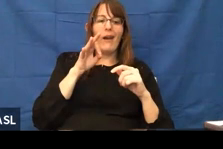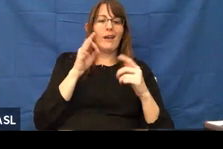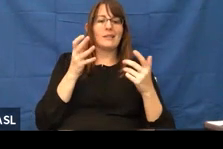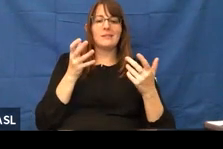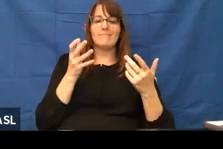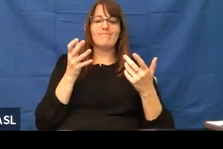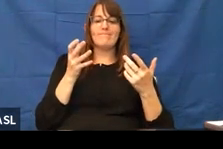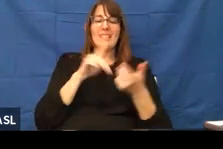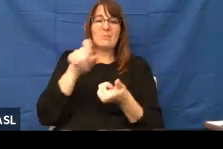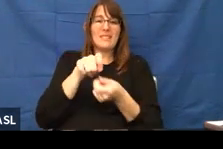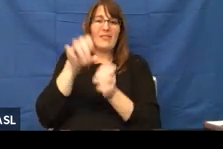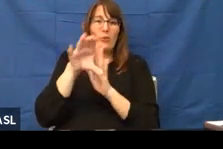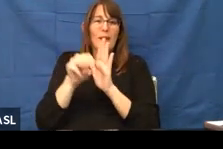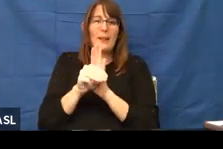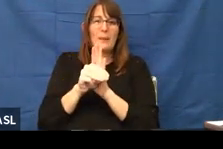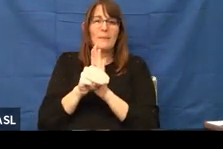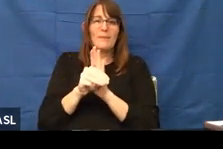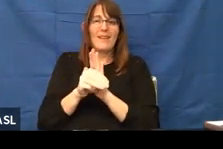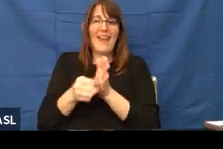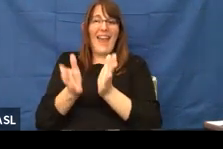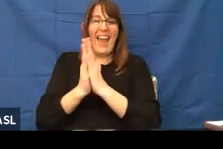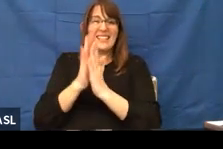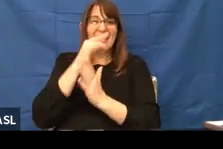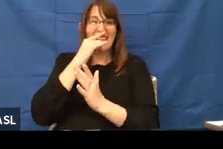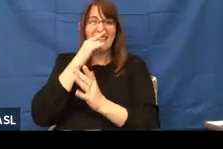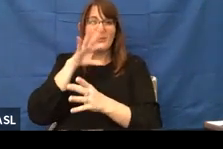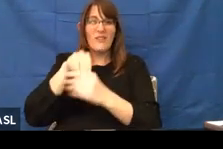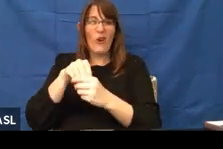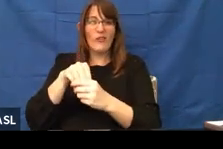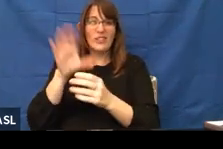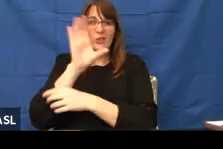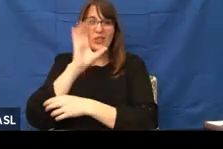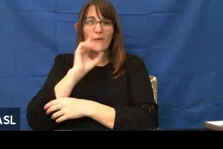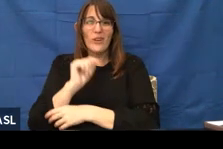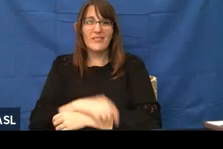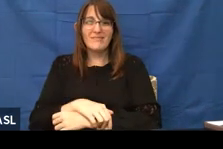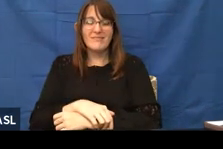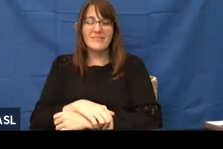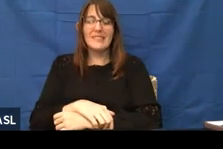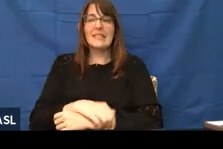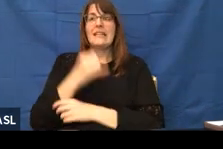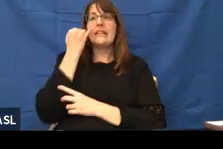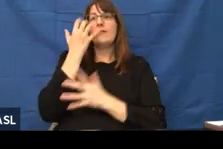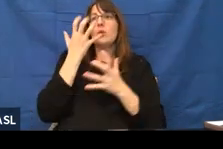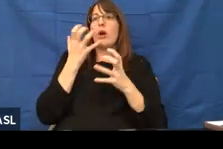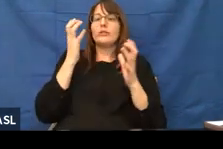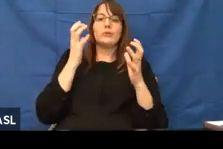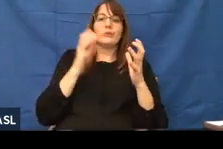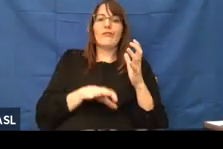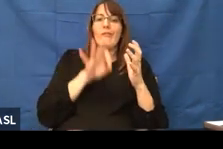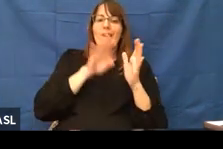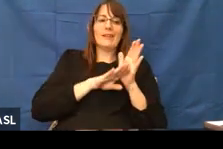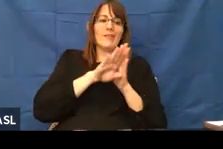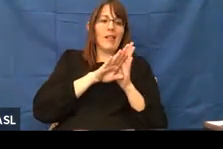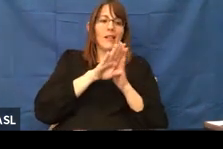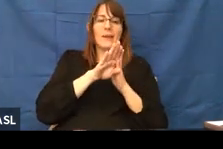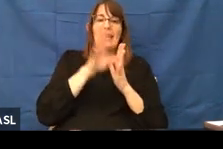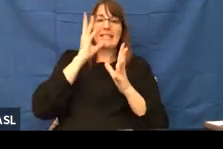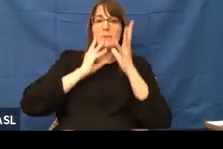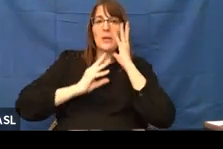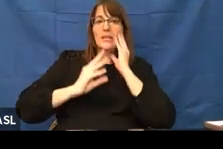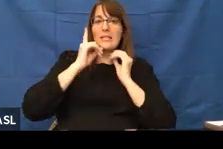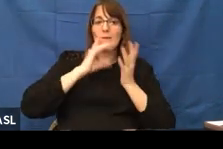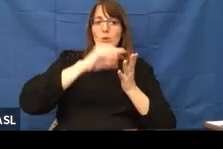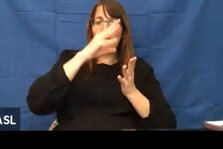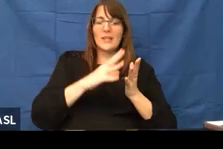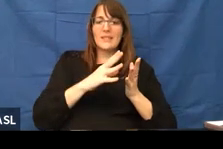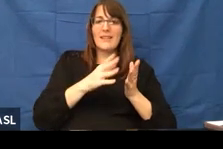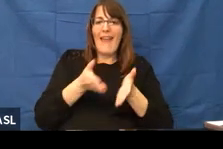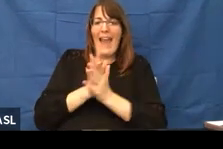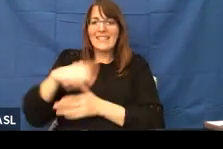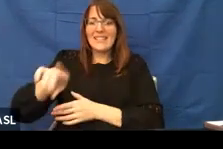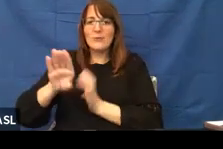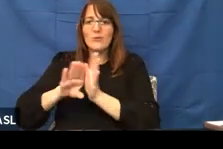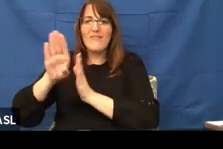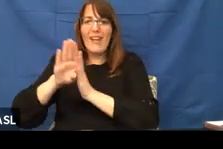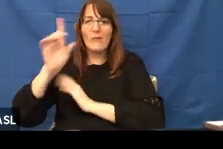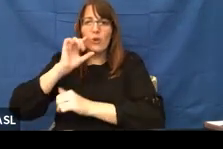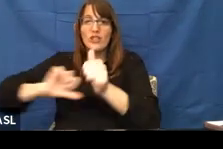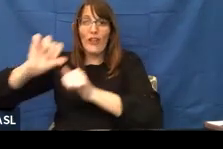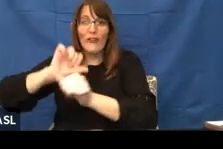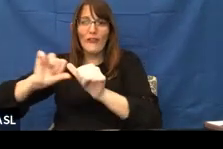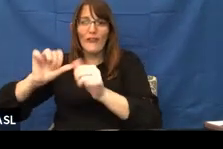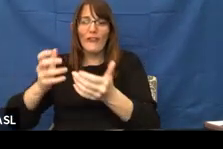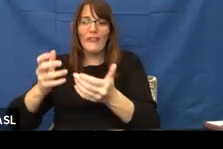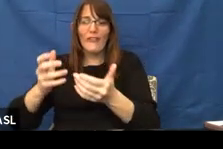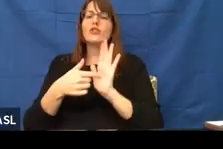Jewyl Alderson Clarke, SDCOE: Curriculum, ask your students to find them. If you are looking to develop experiences for students, they can learn a lot by developing those experiences for each other. And I'll show you on the next page. An example of that.